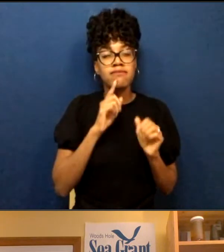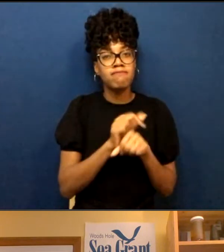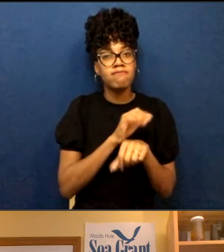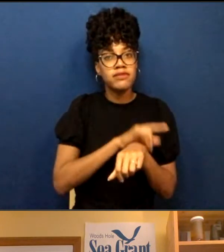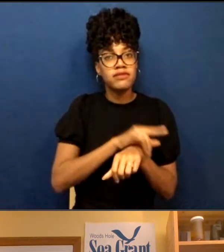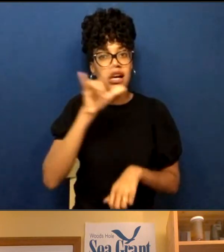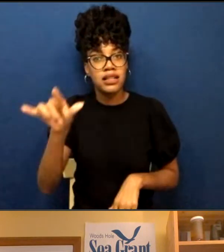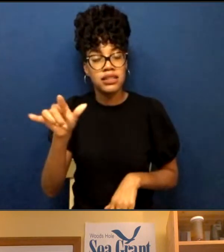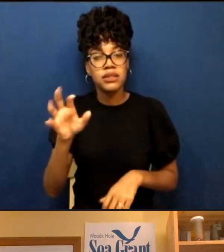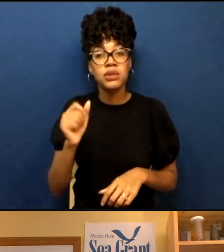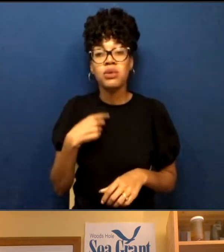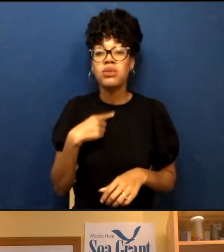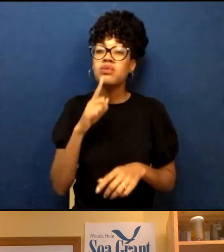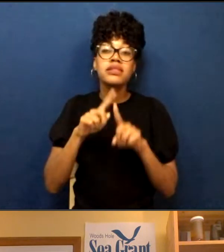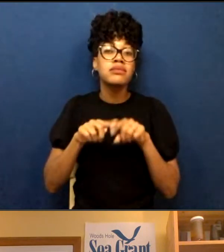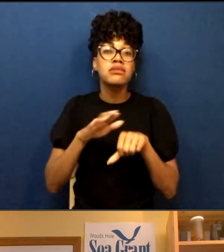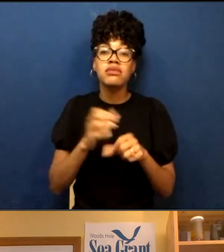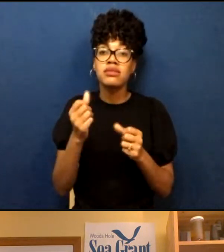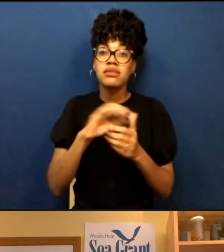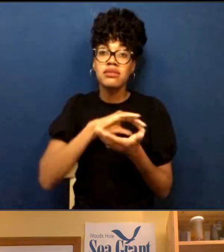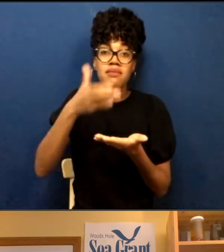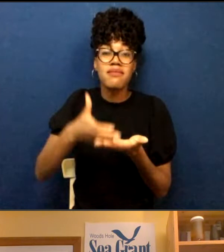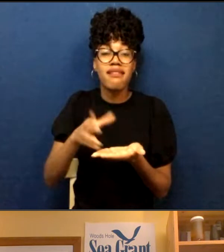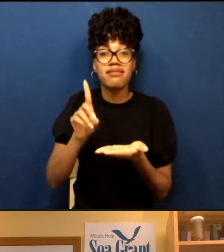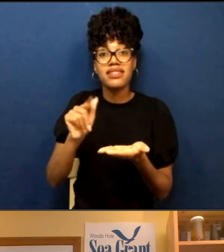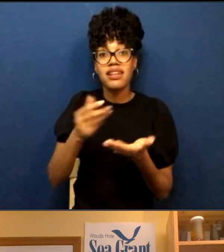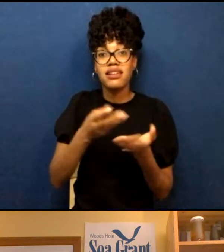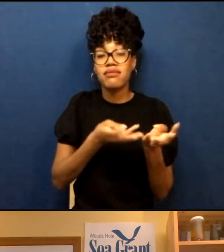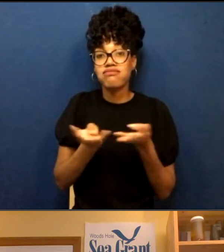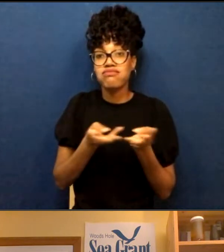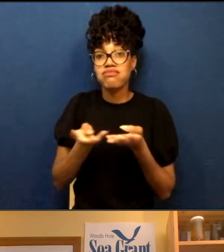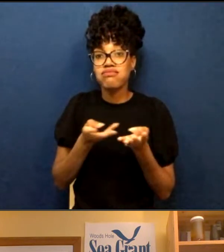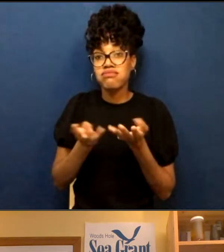how much data is coming through for how it's programmed to receive information.